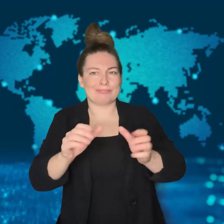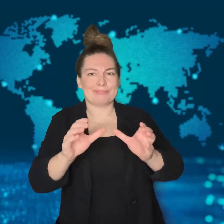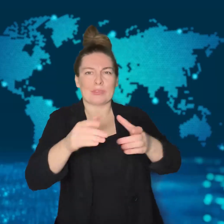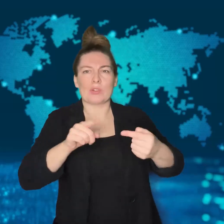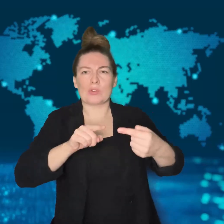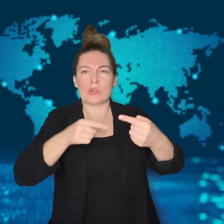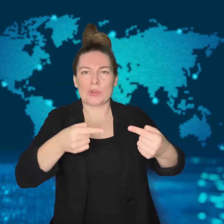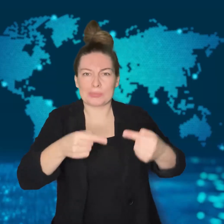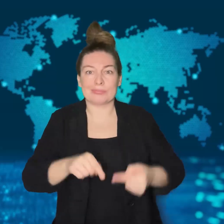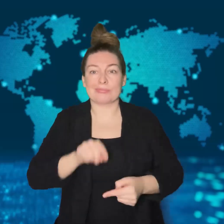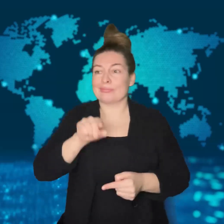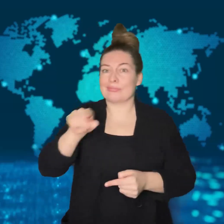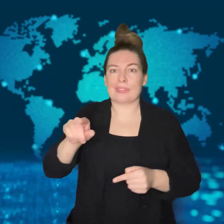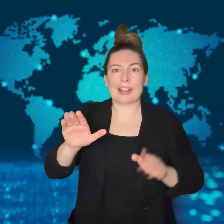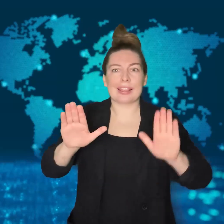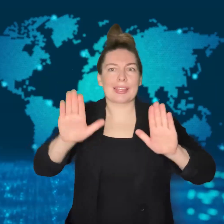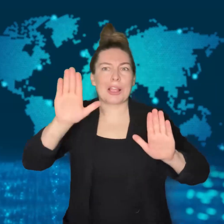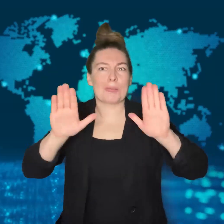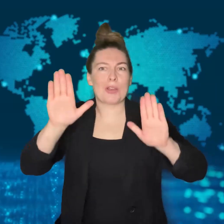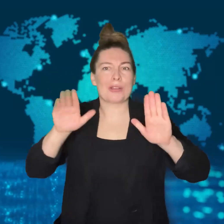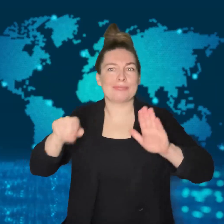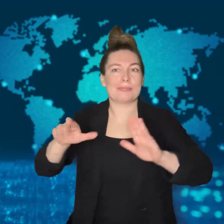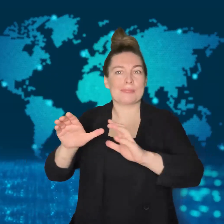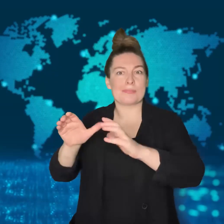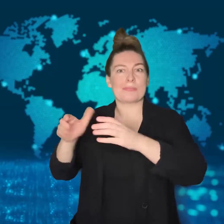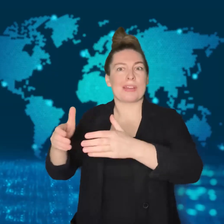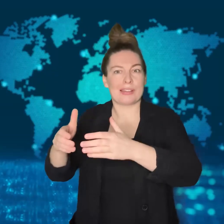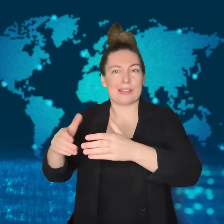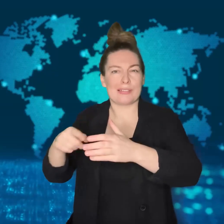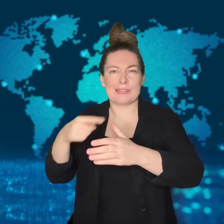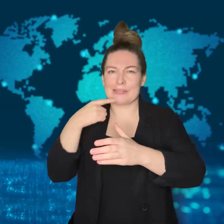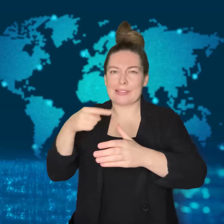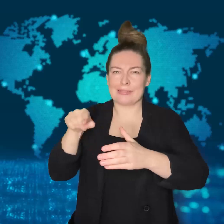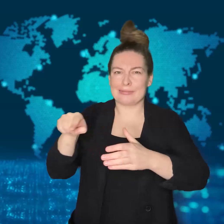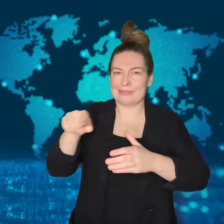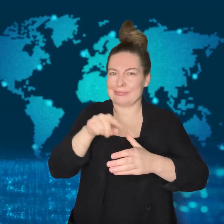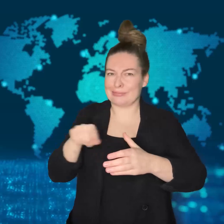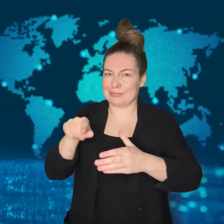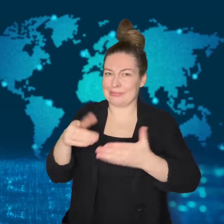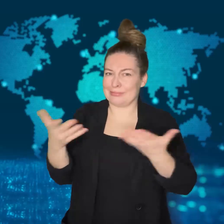He took responsibility for the declaration,